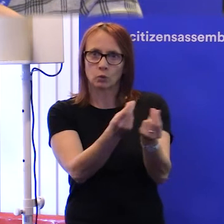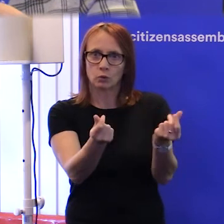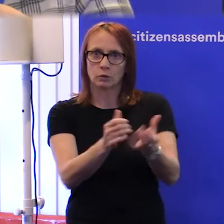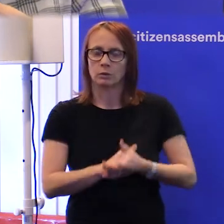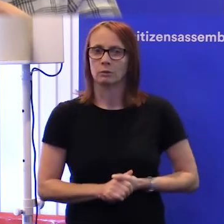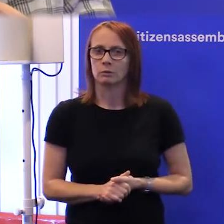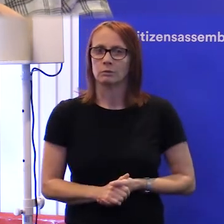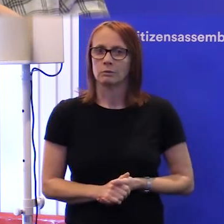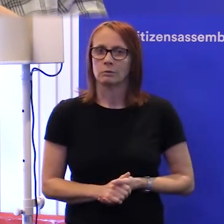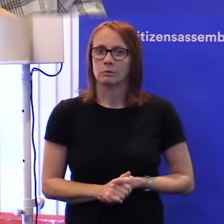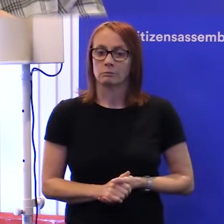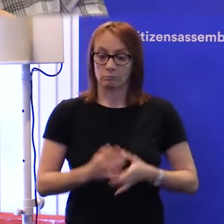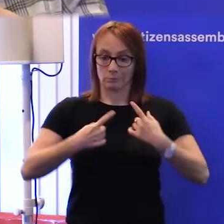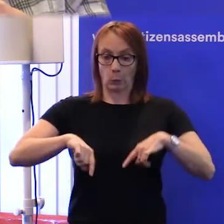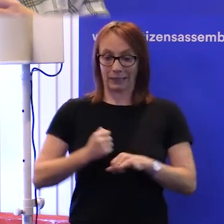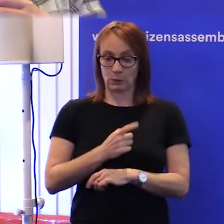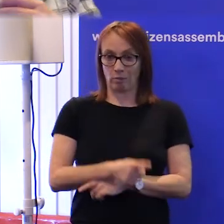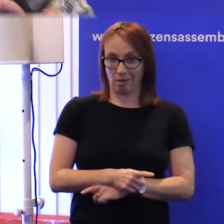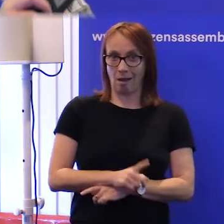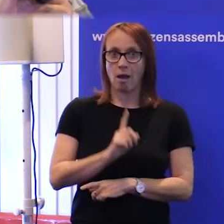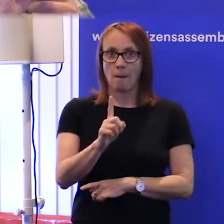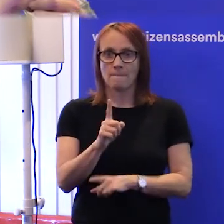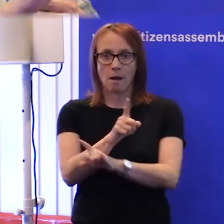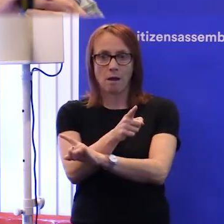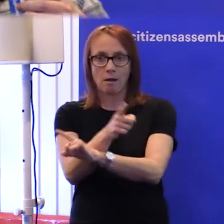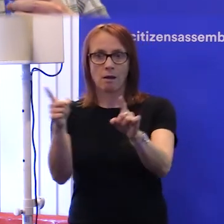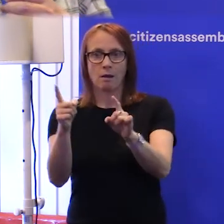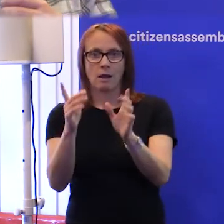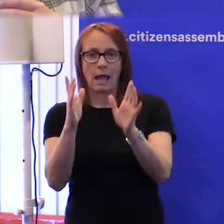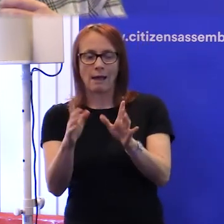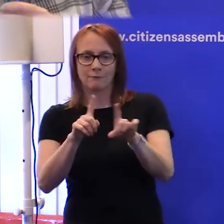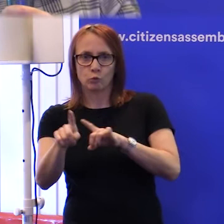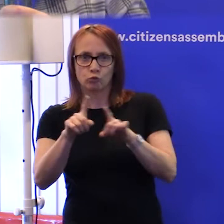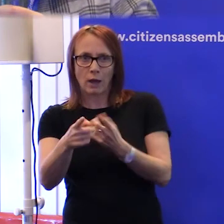while we can do our bit it's up to you how you interpret that and people will